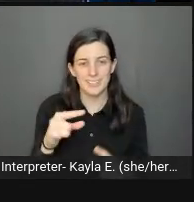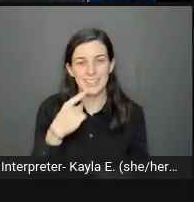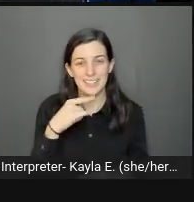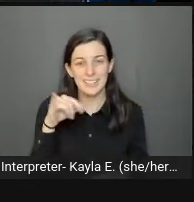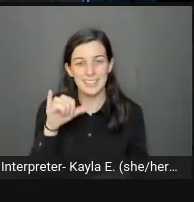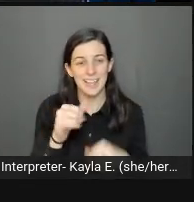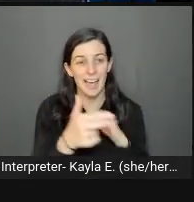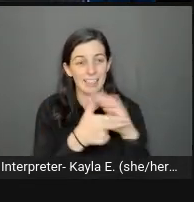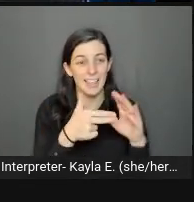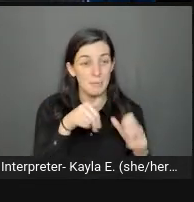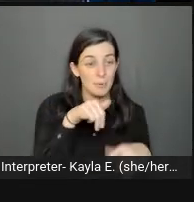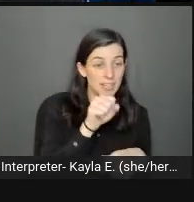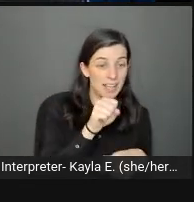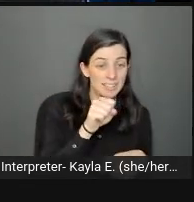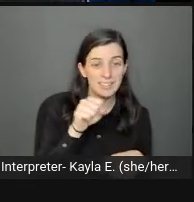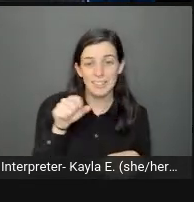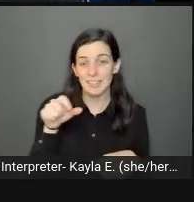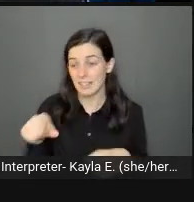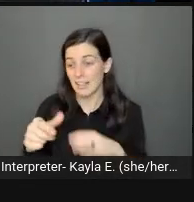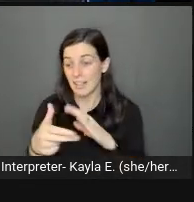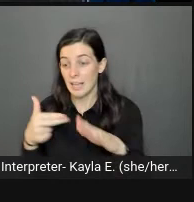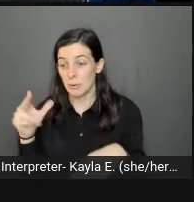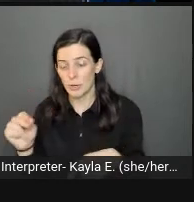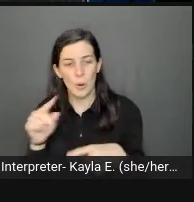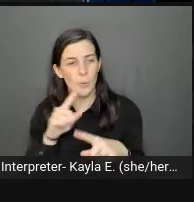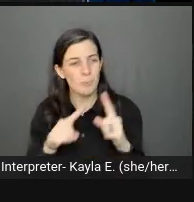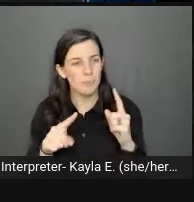and then no, but it doesn't read out the question